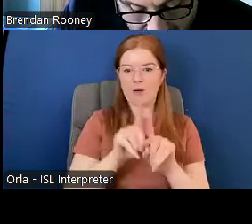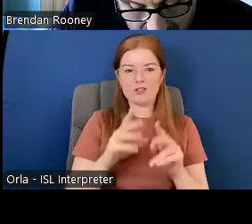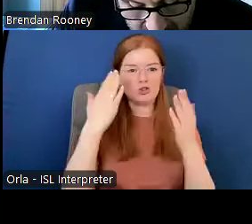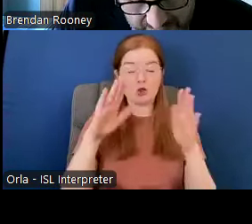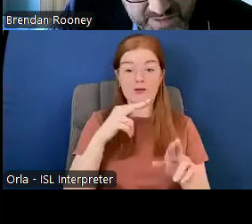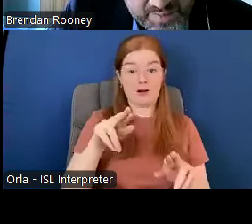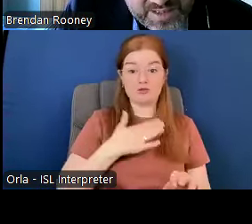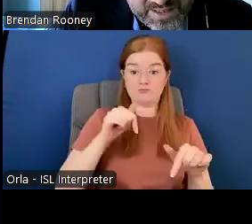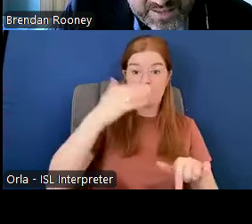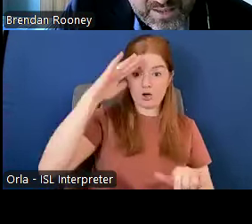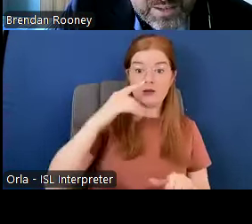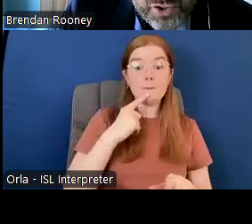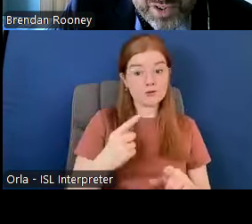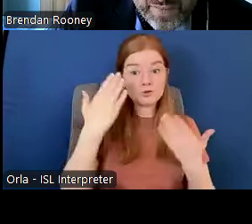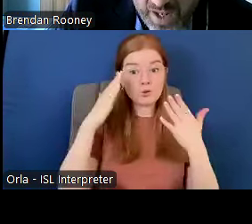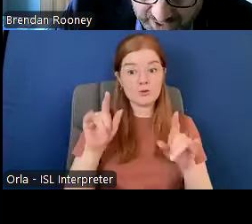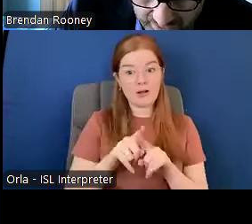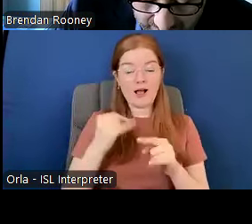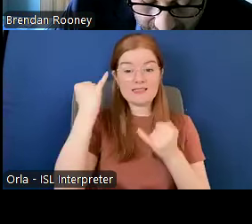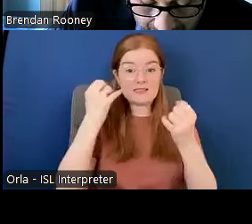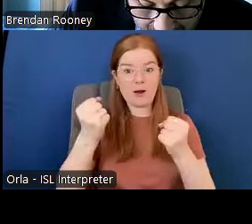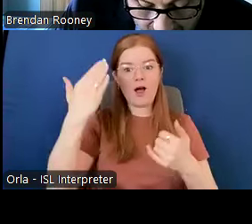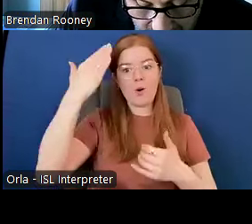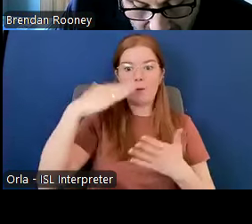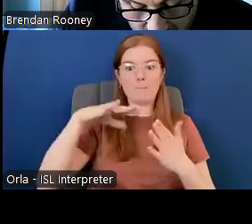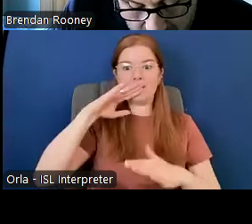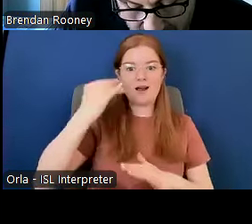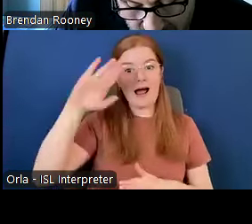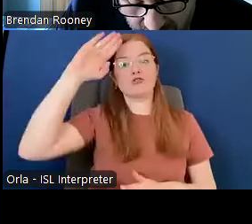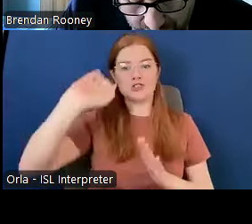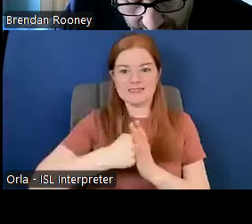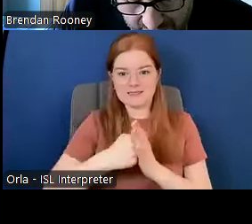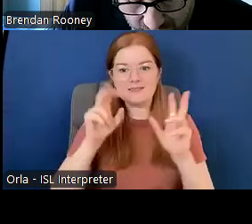Ireland, but to some extent, notions of Irishness. Unlike Hone's sketches of places